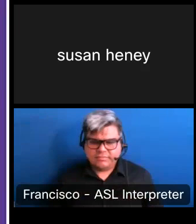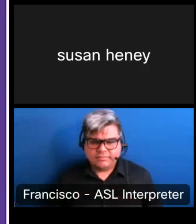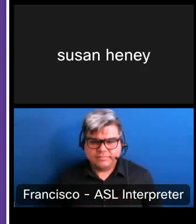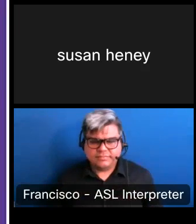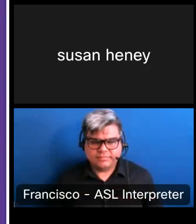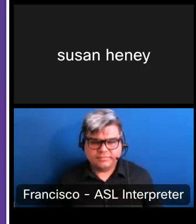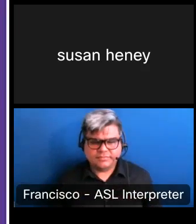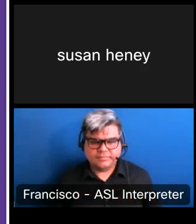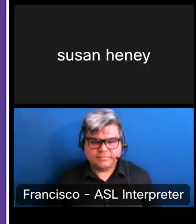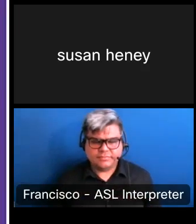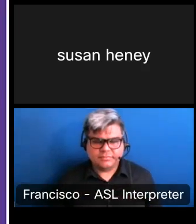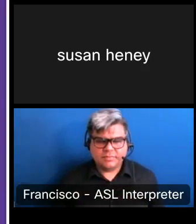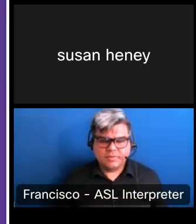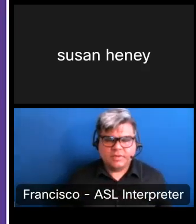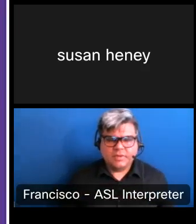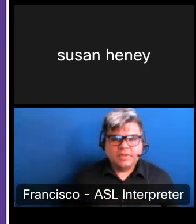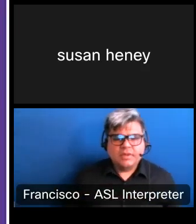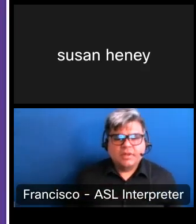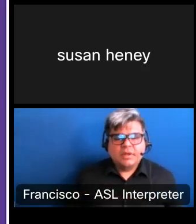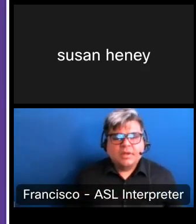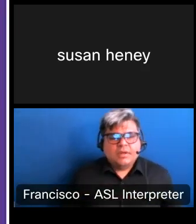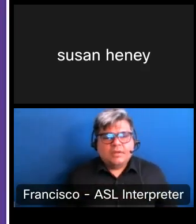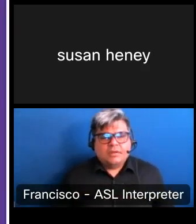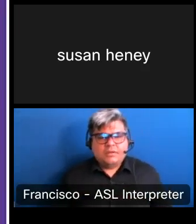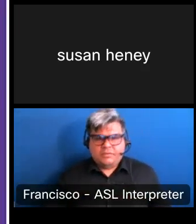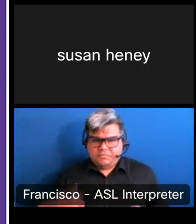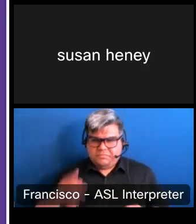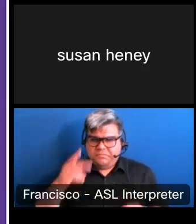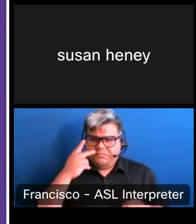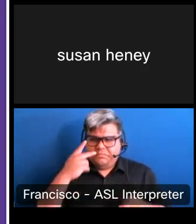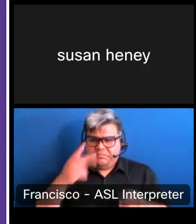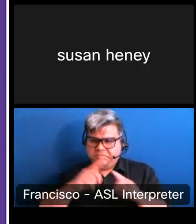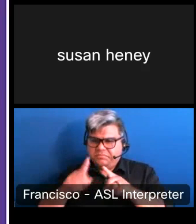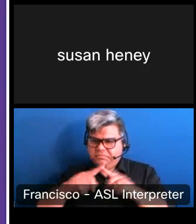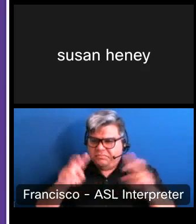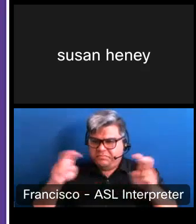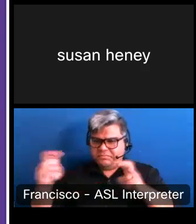Now pictured here are all the topics from the ACS. In the small orange box, are the topics available